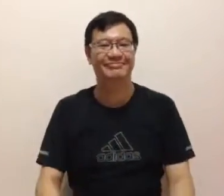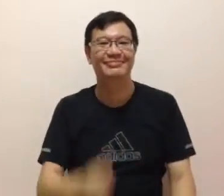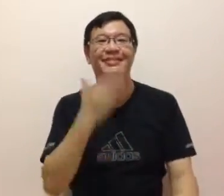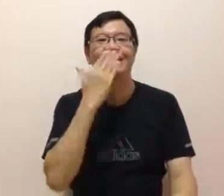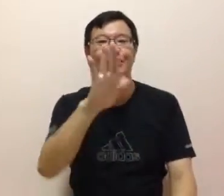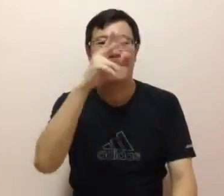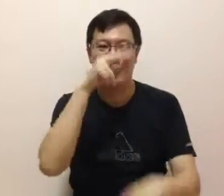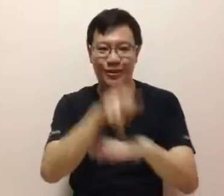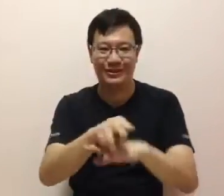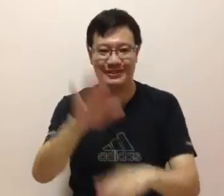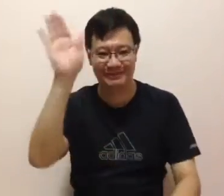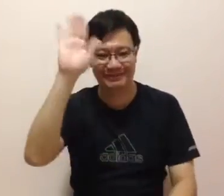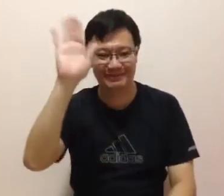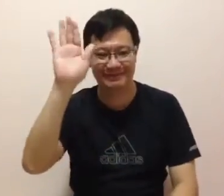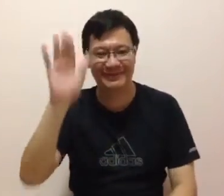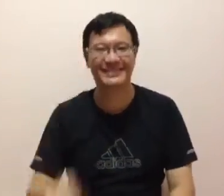Thank you for watching! Goodbye!